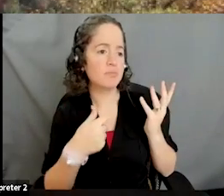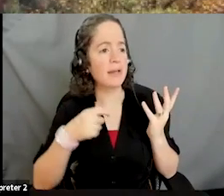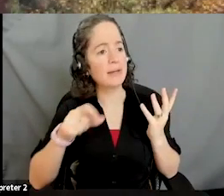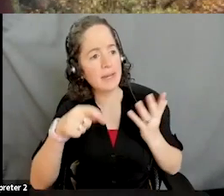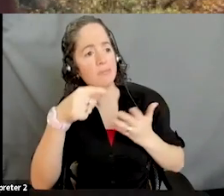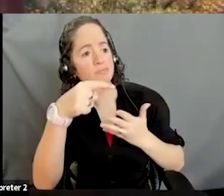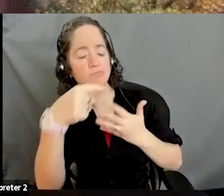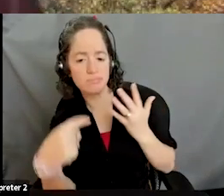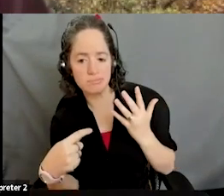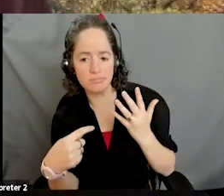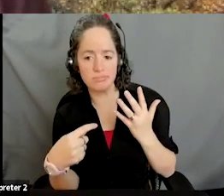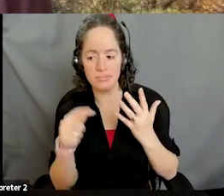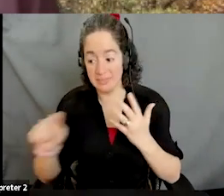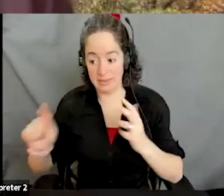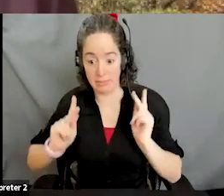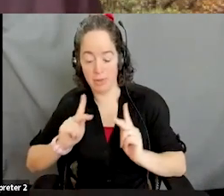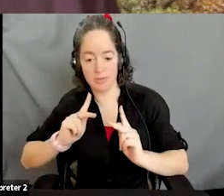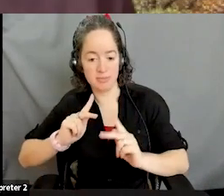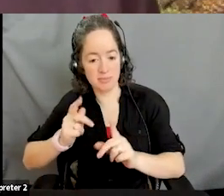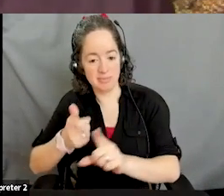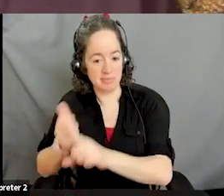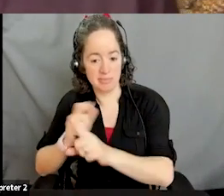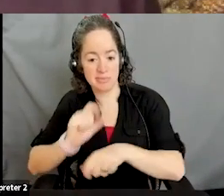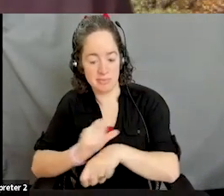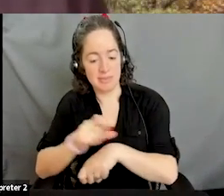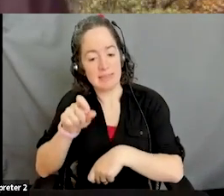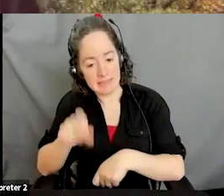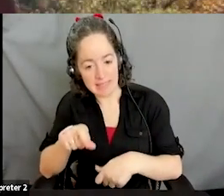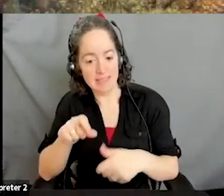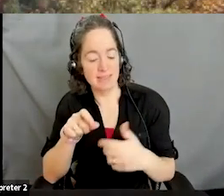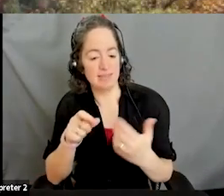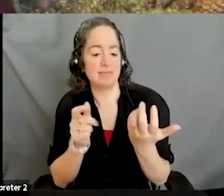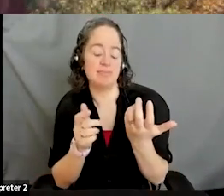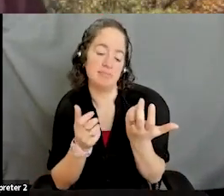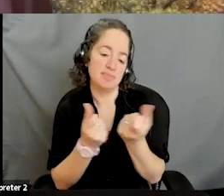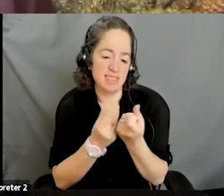on assistive technology to use the internet, to make full use of the internet.